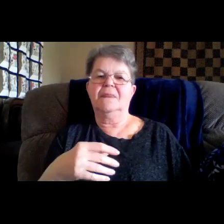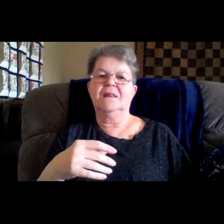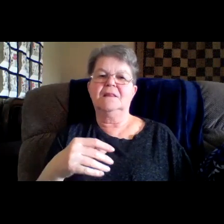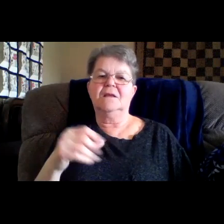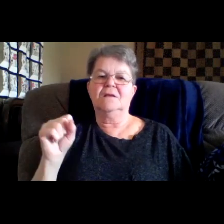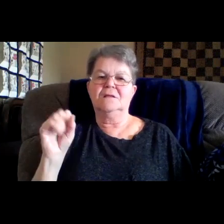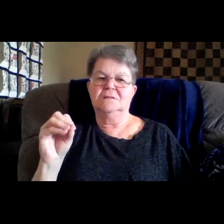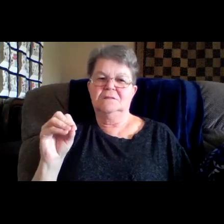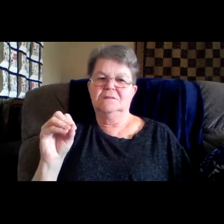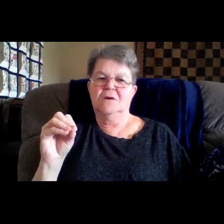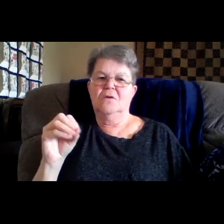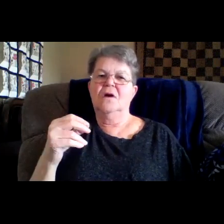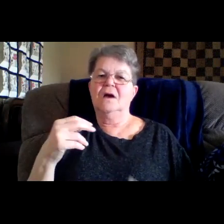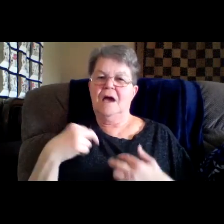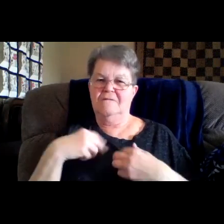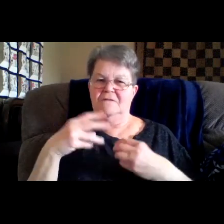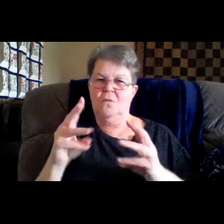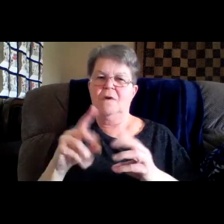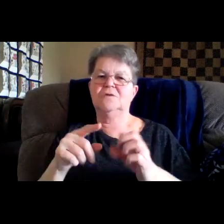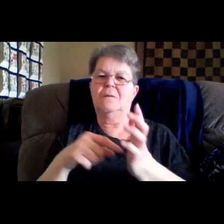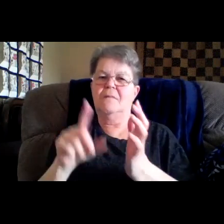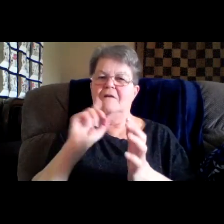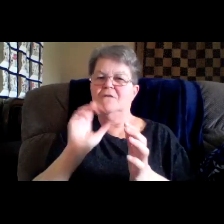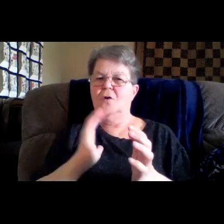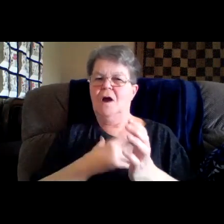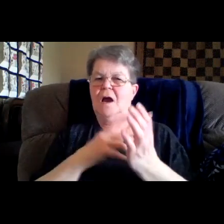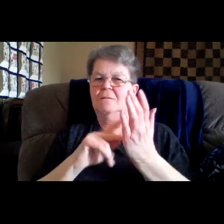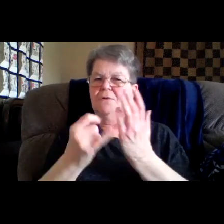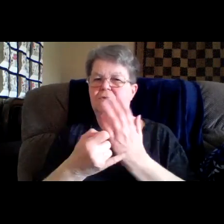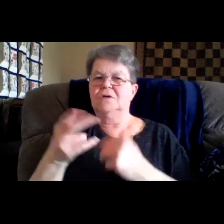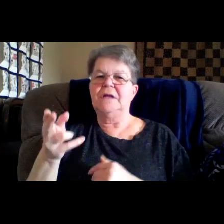So we didn't have a way to pay for our project. So at the Human Development Institute,